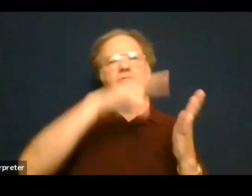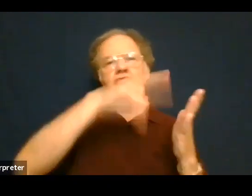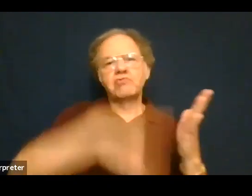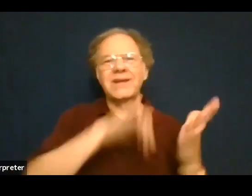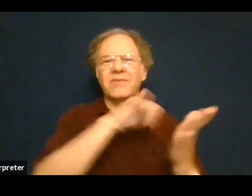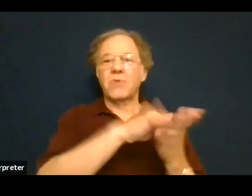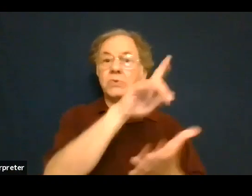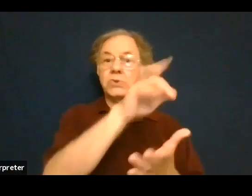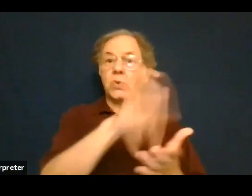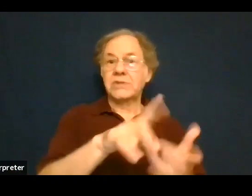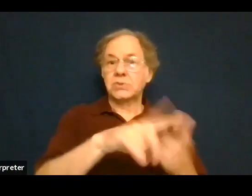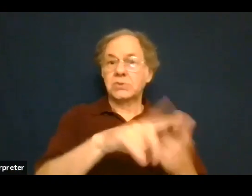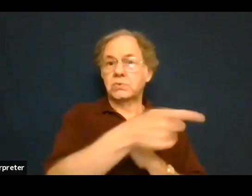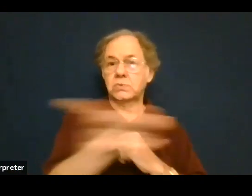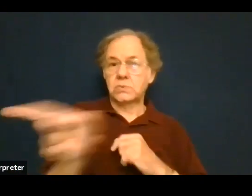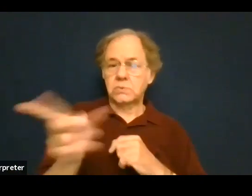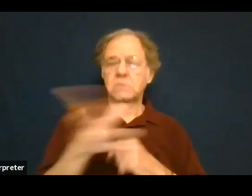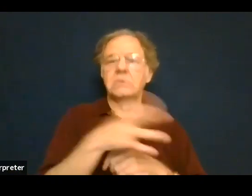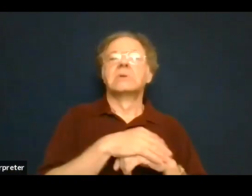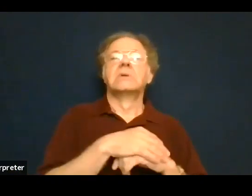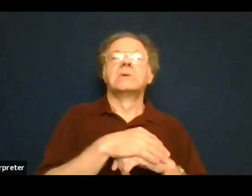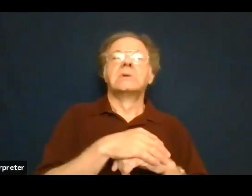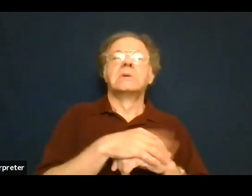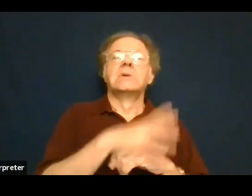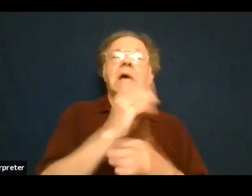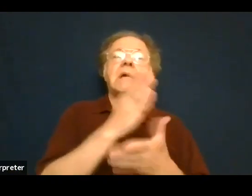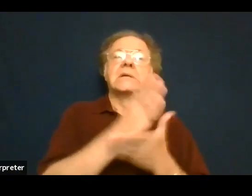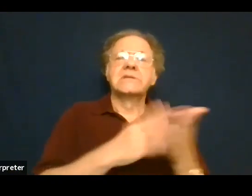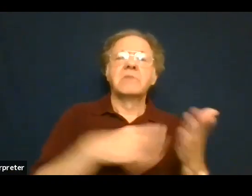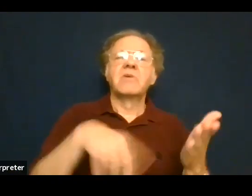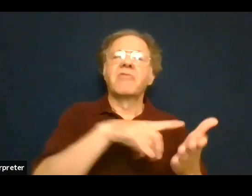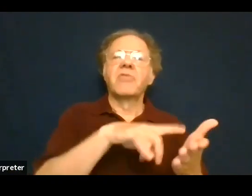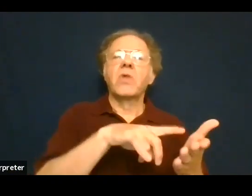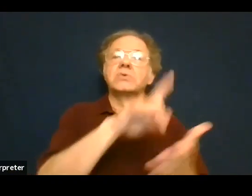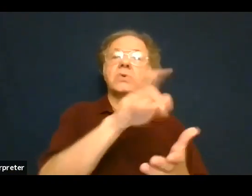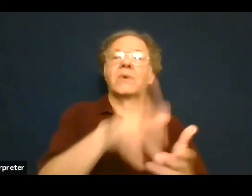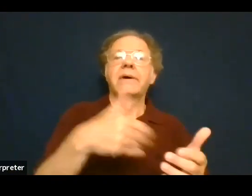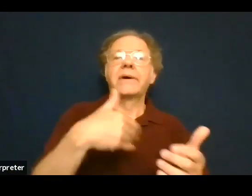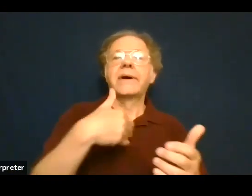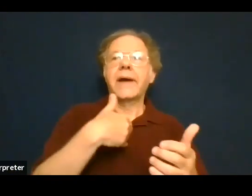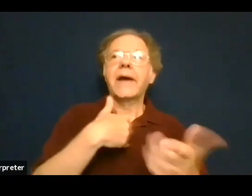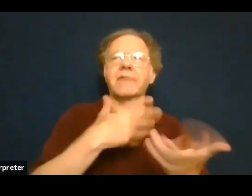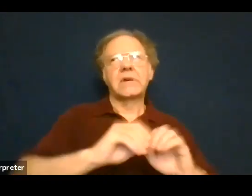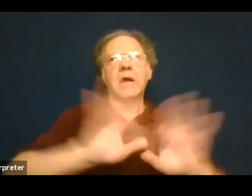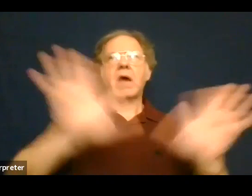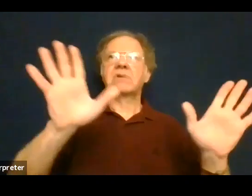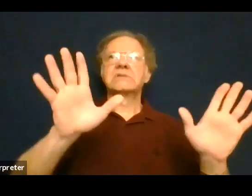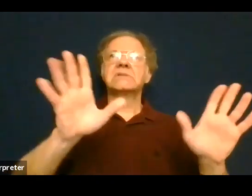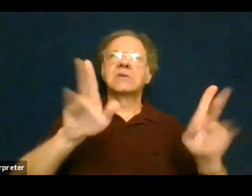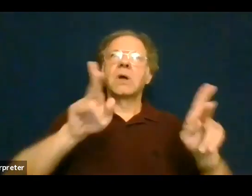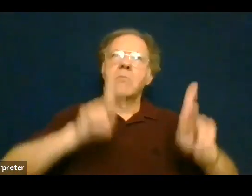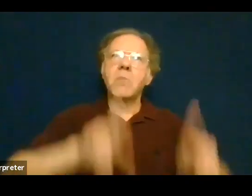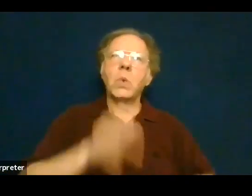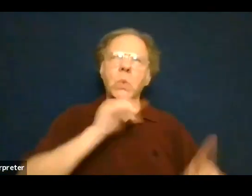And some of them have an obvious person who may answer them, but believe me, anybody who can answer them,